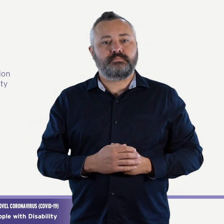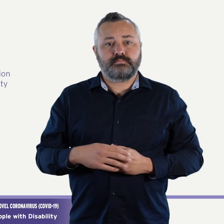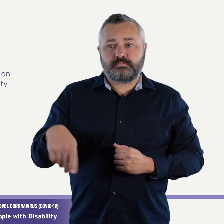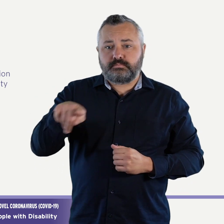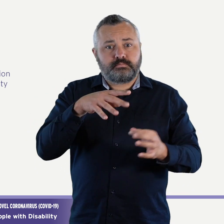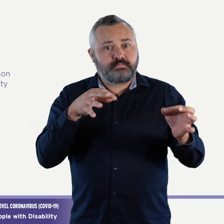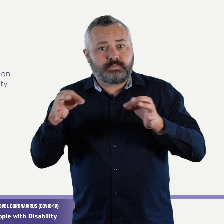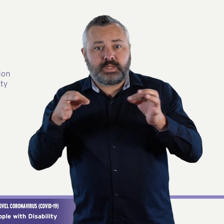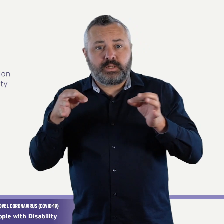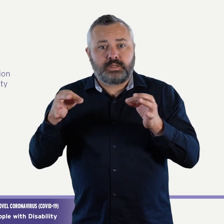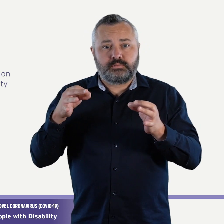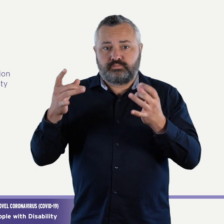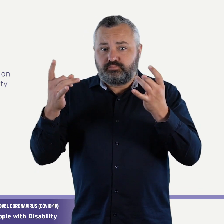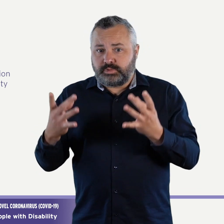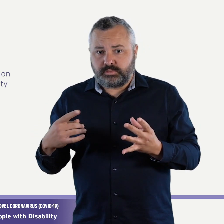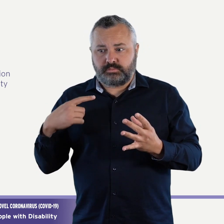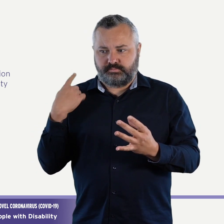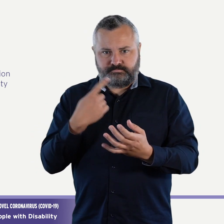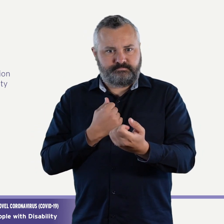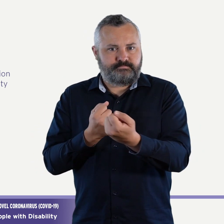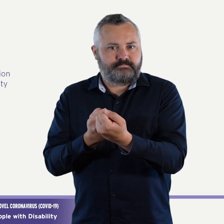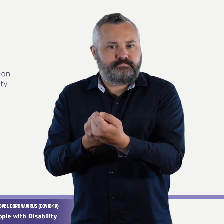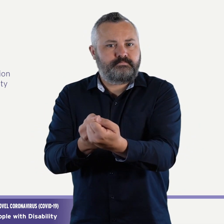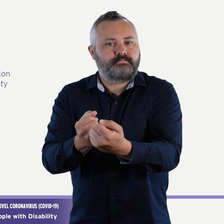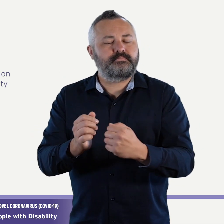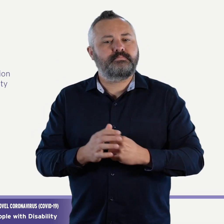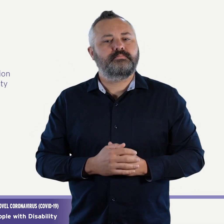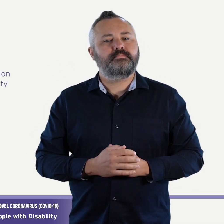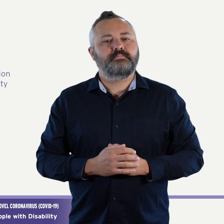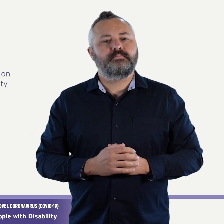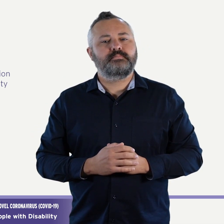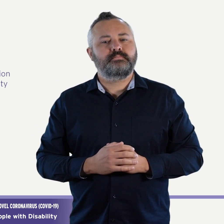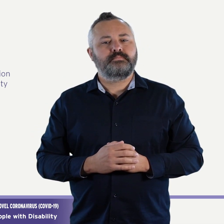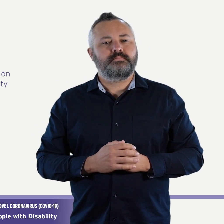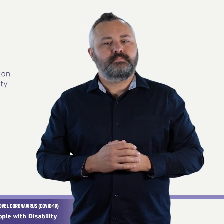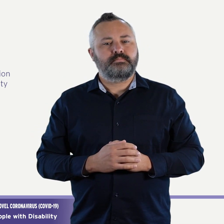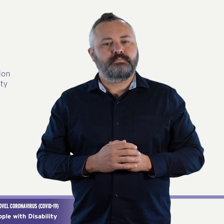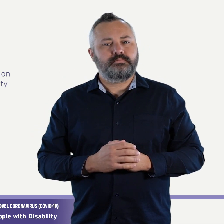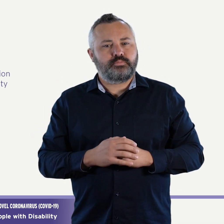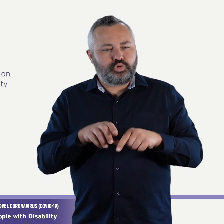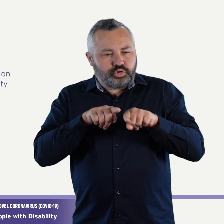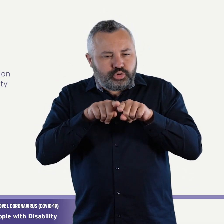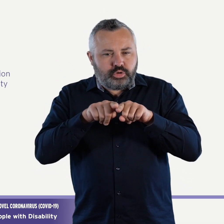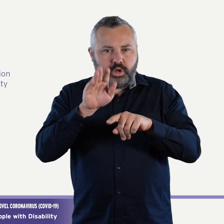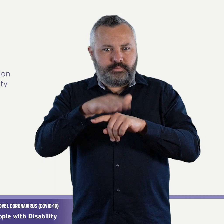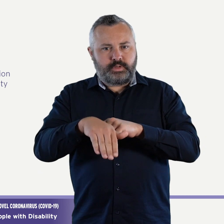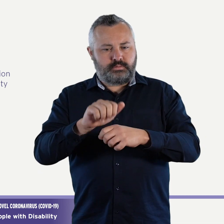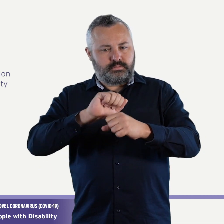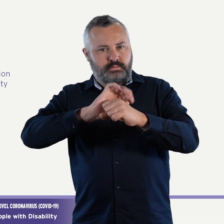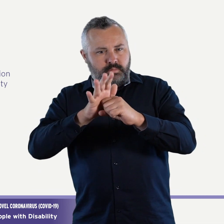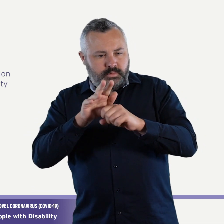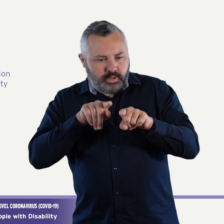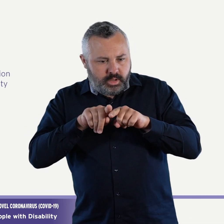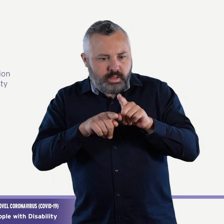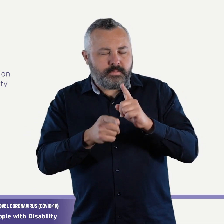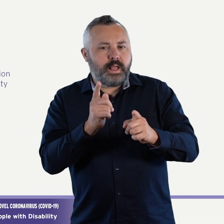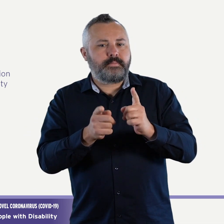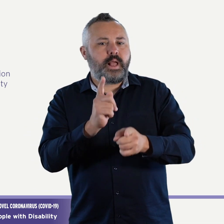Supporting planning and preparedness. Understanding the disease.